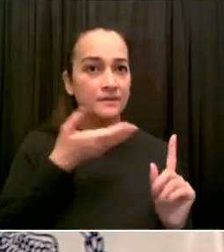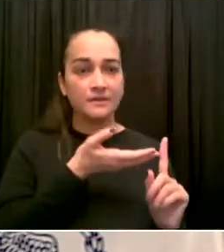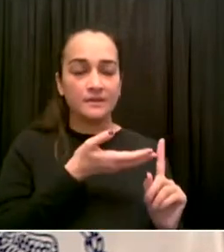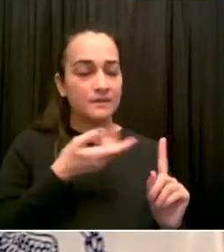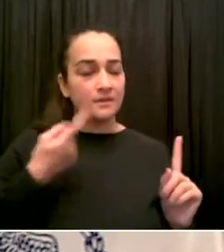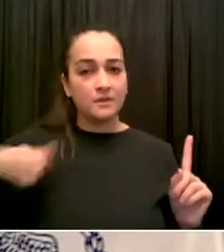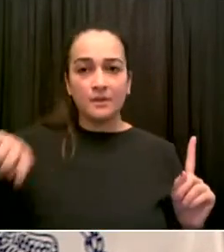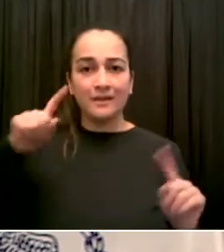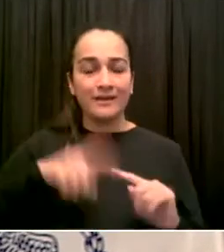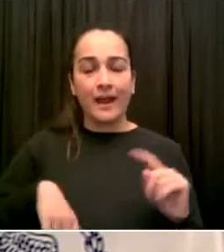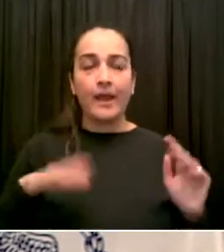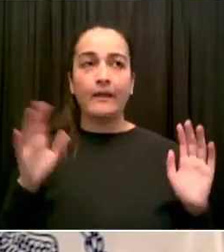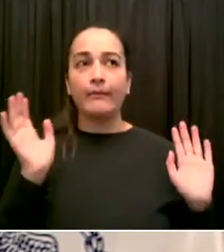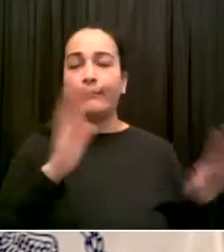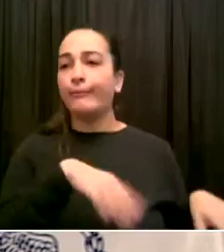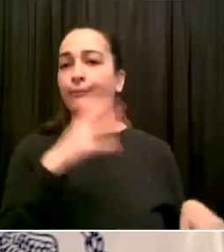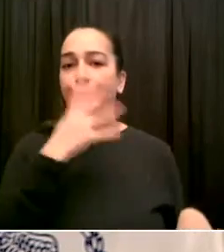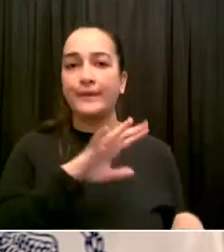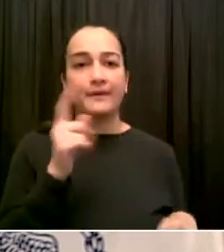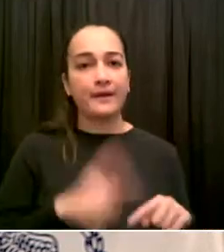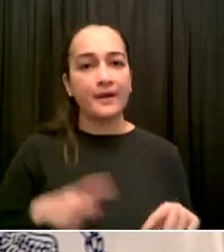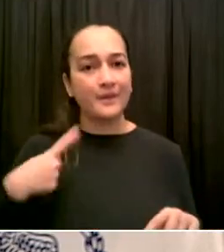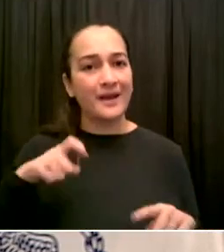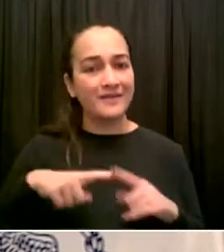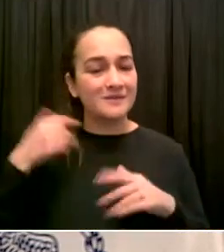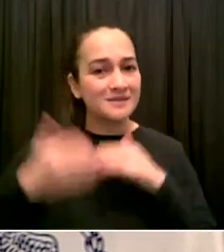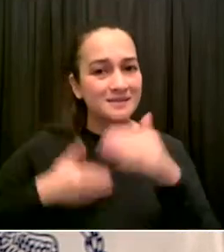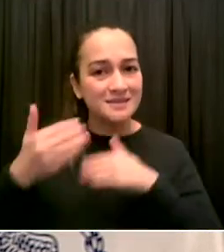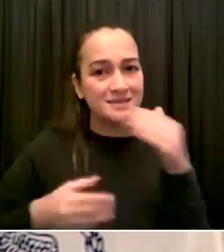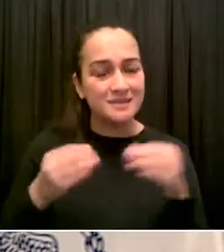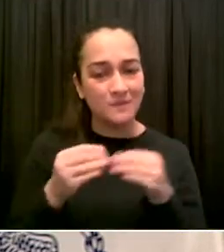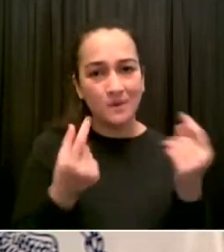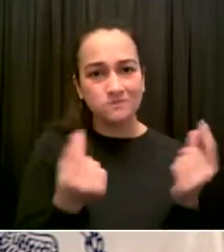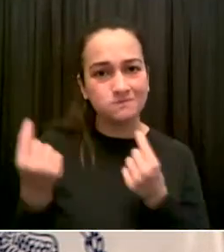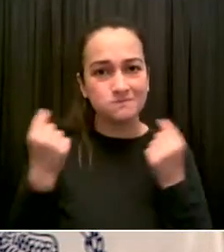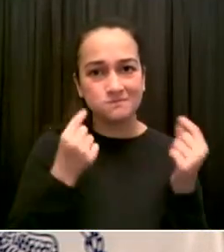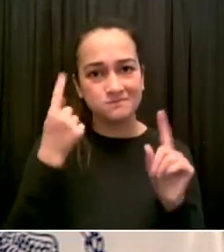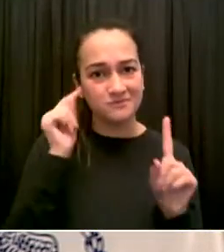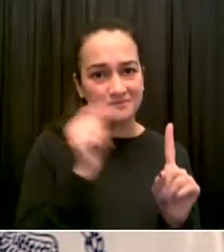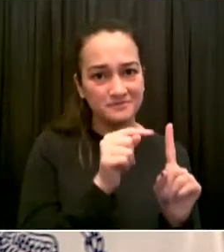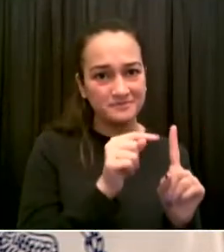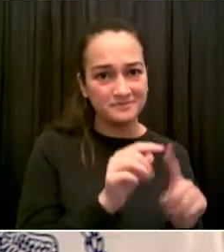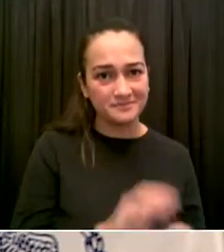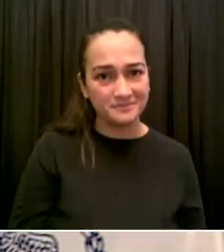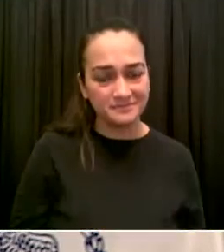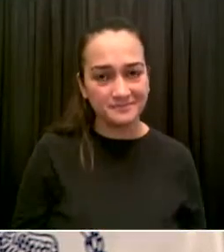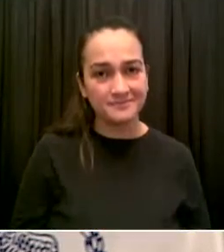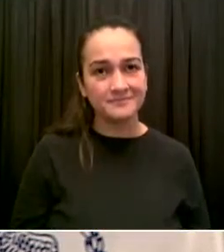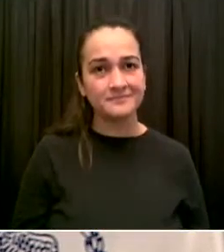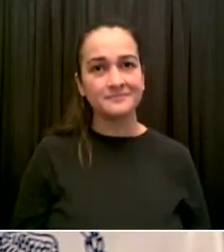WE WILL MAKE SOME VERY :